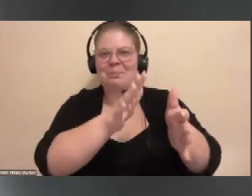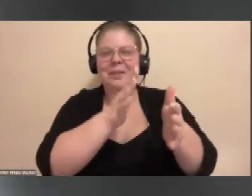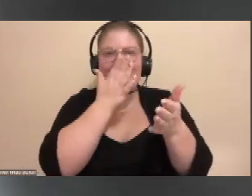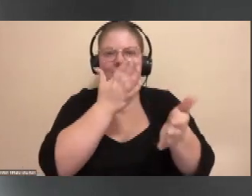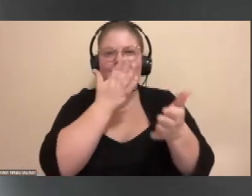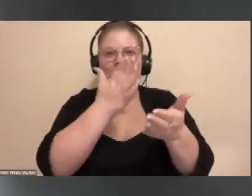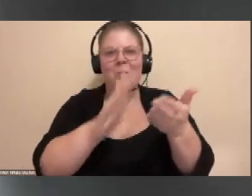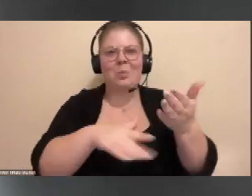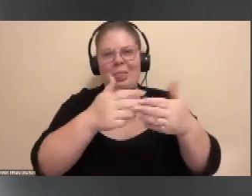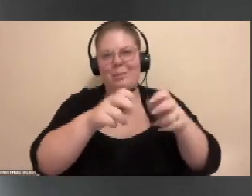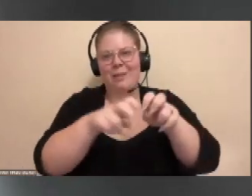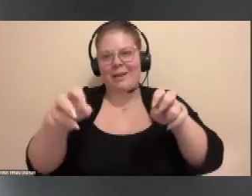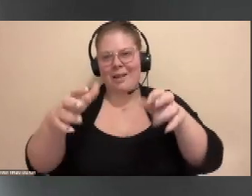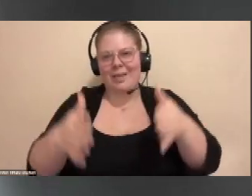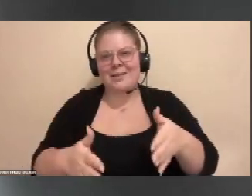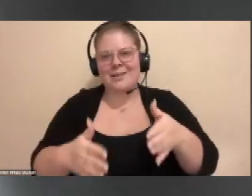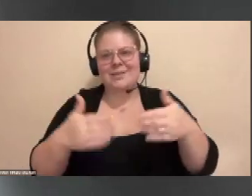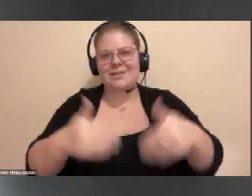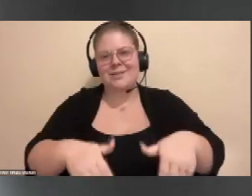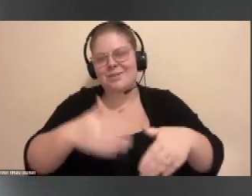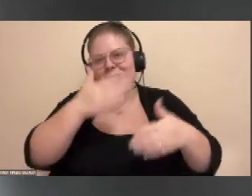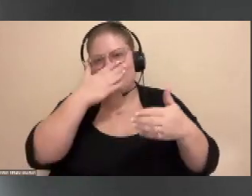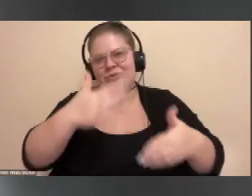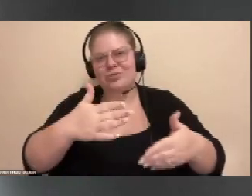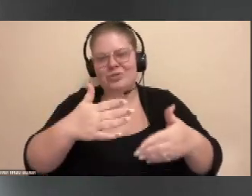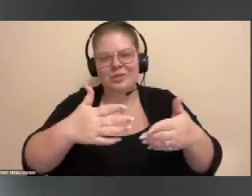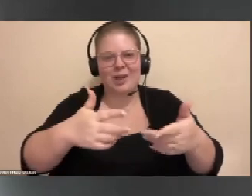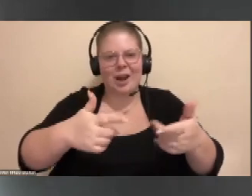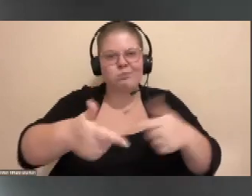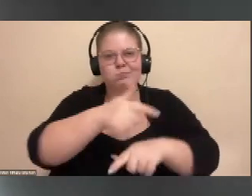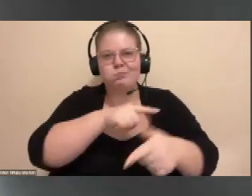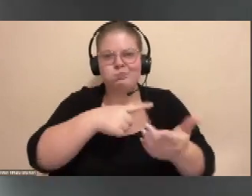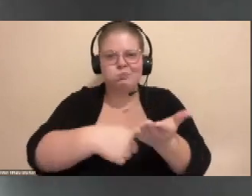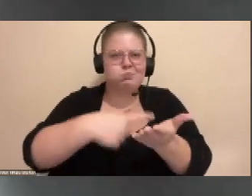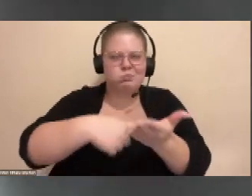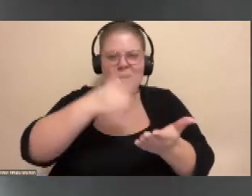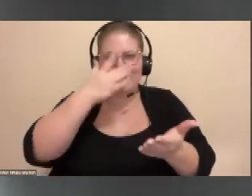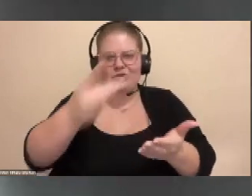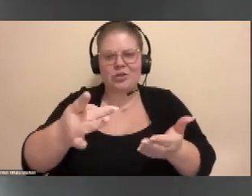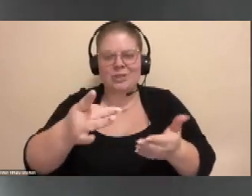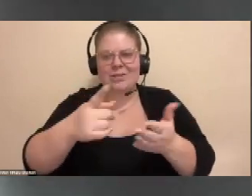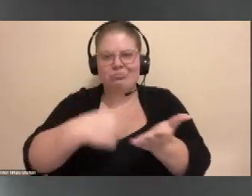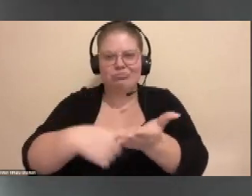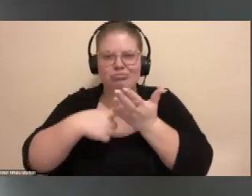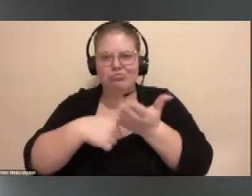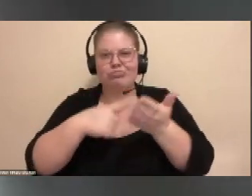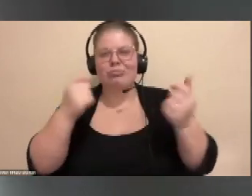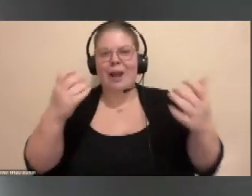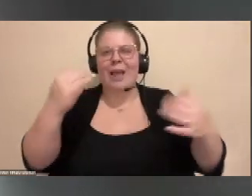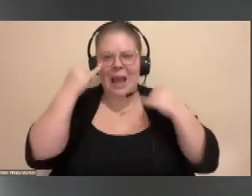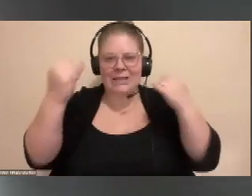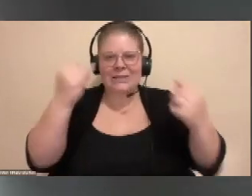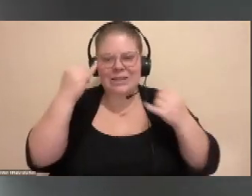a robust and very interesting conversation. Lots of ideas about where to go in both the realm